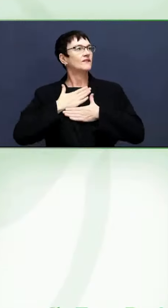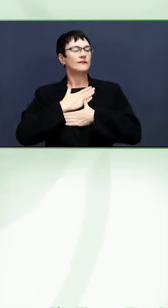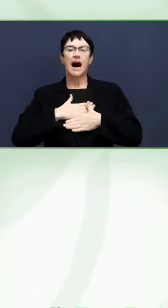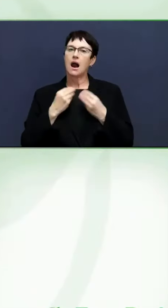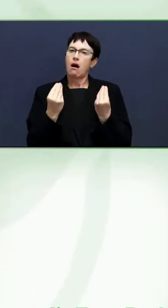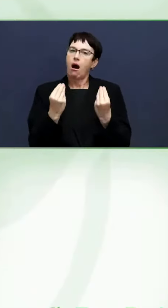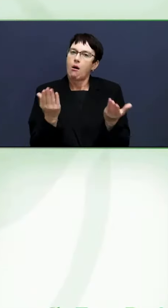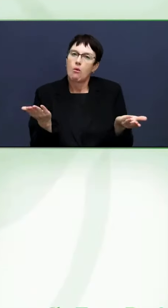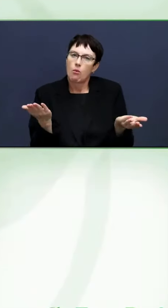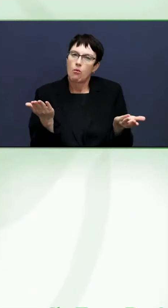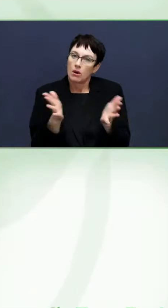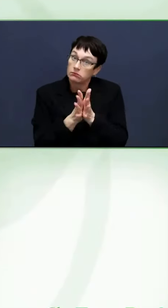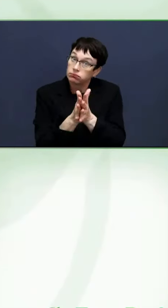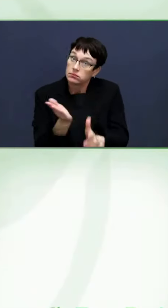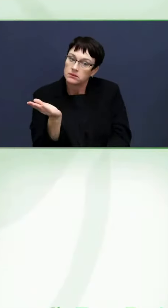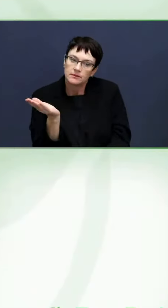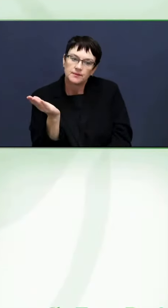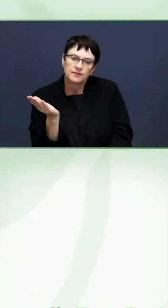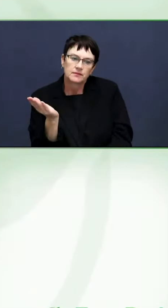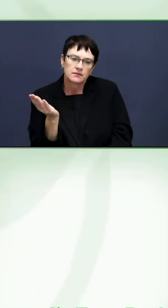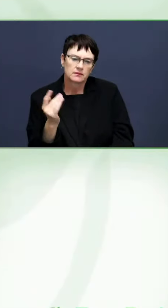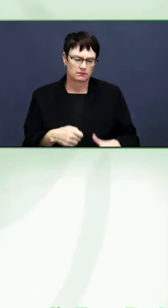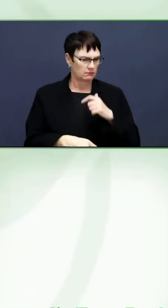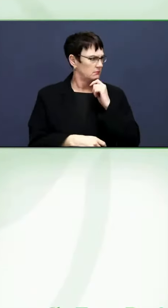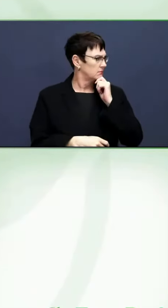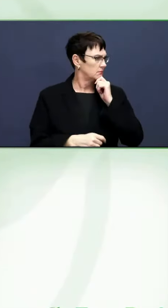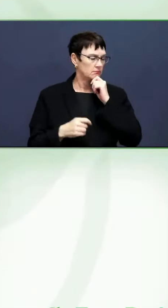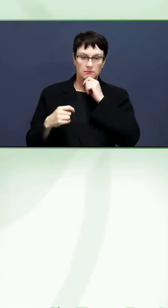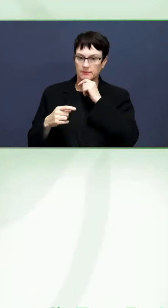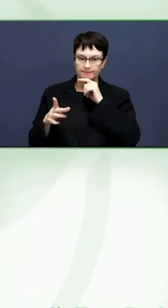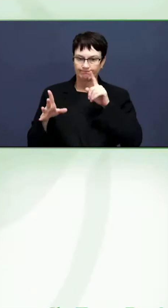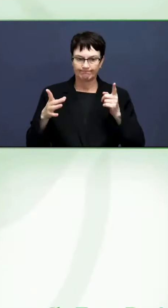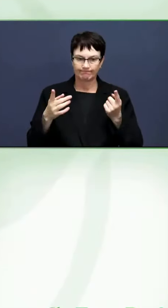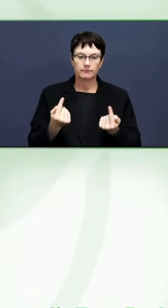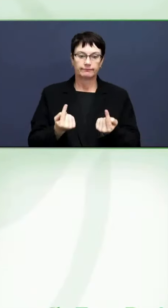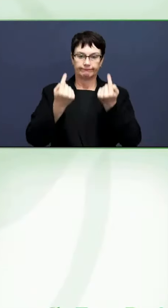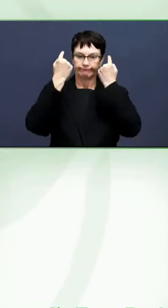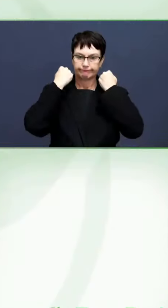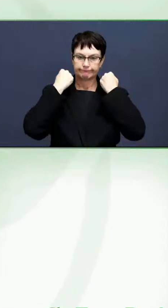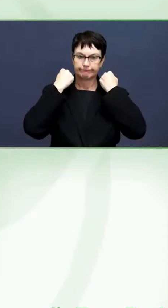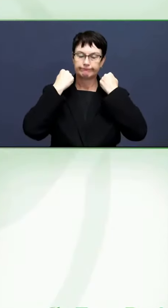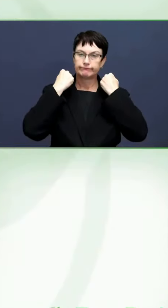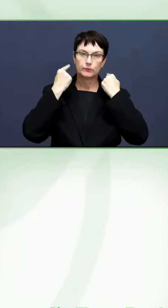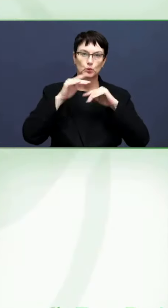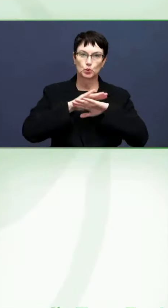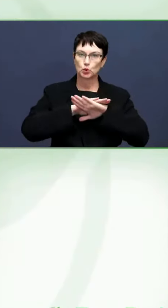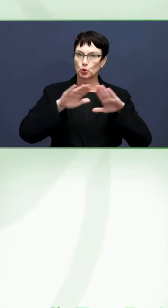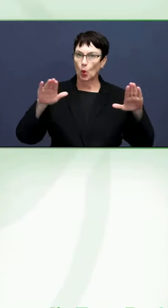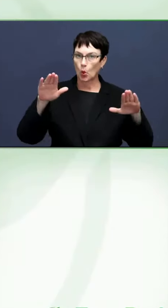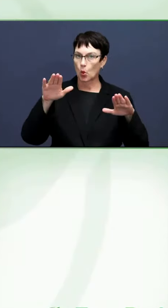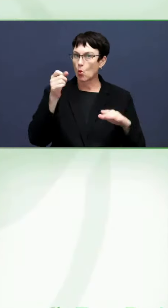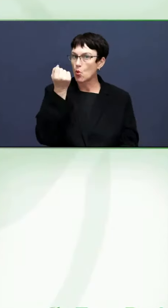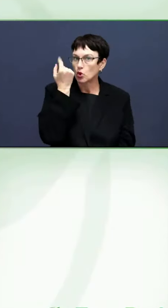We need translation.